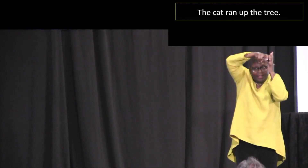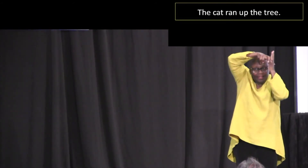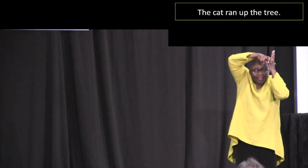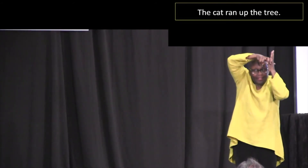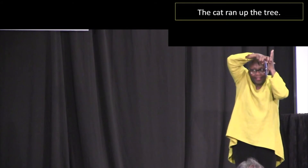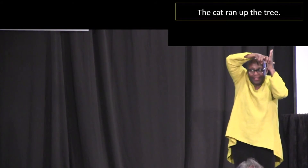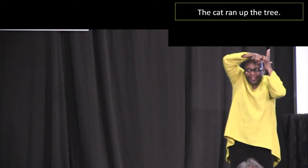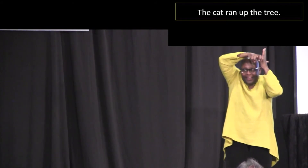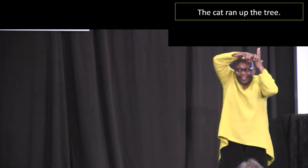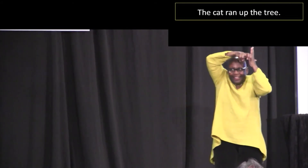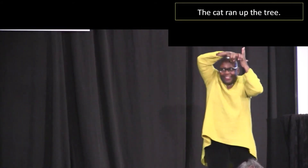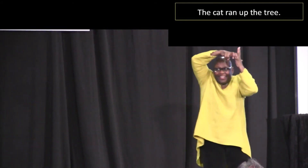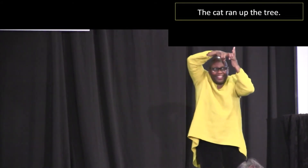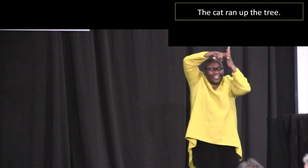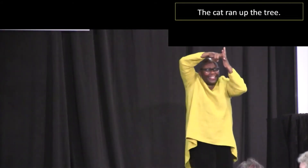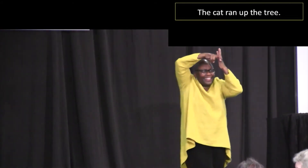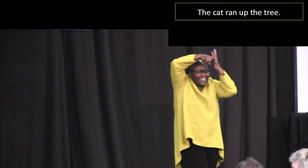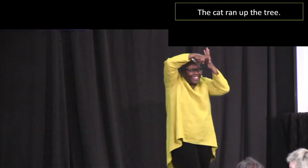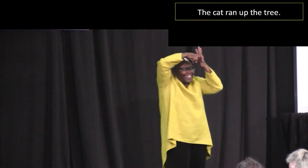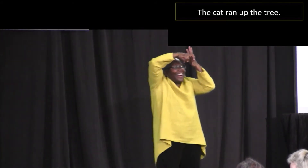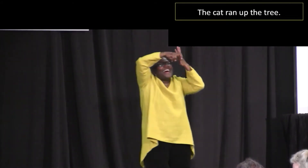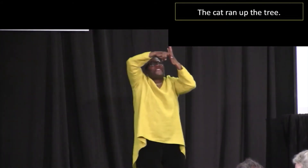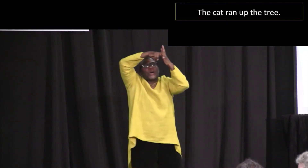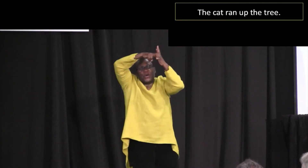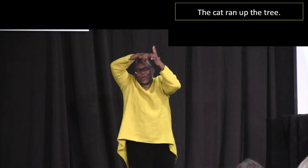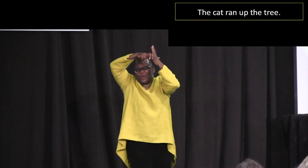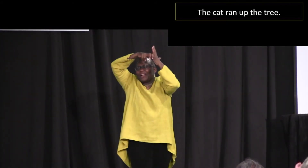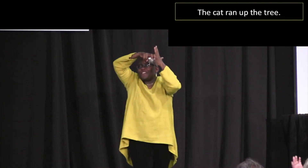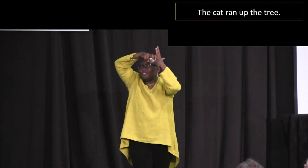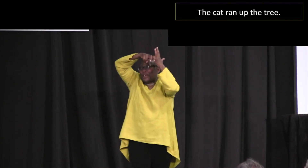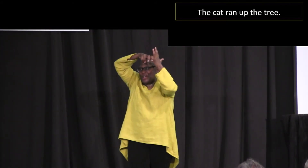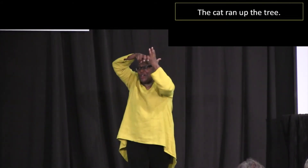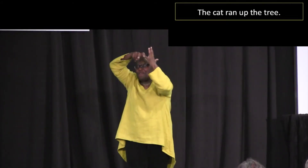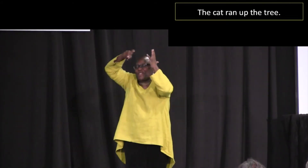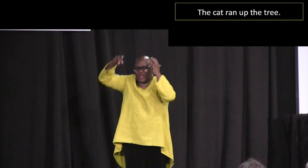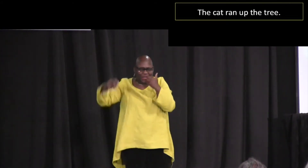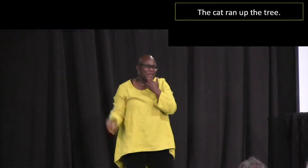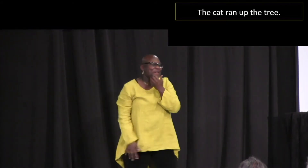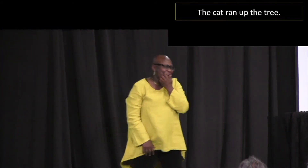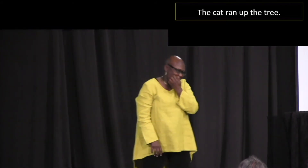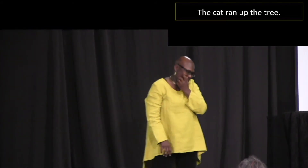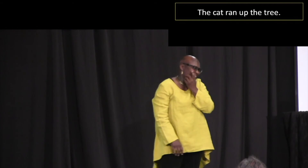One more question. How many of you drew the cat sitting at the base of the tree?